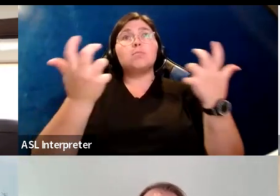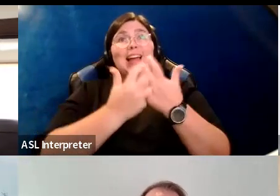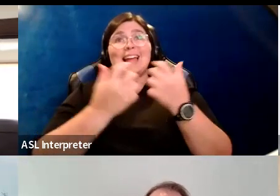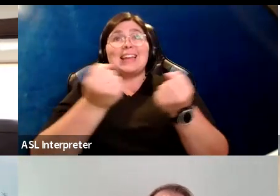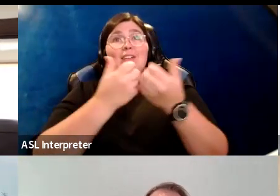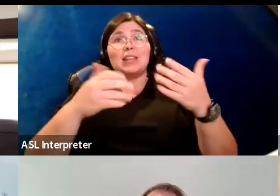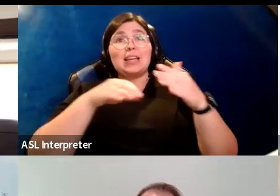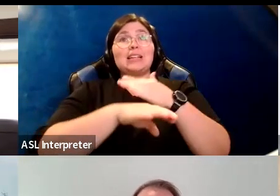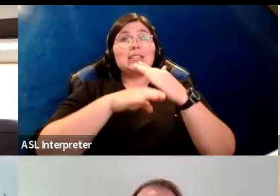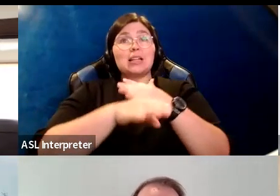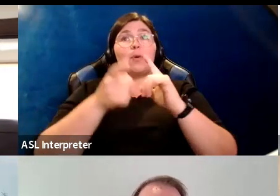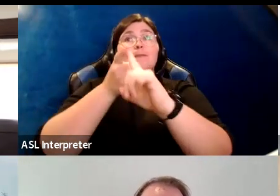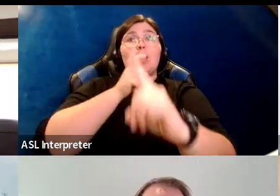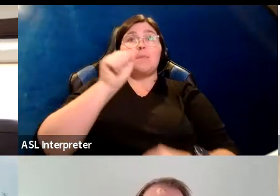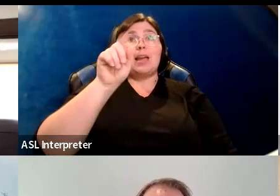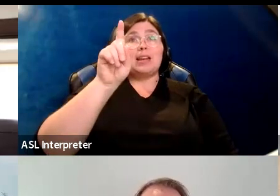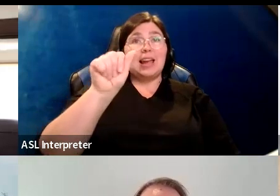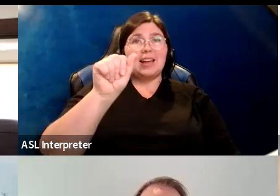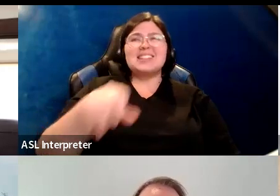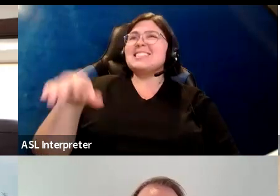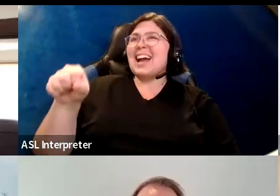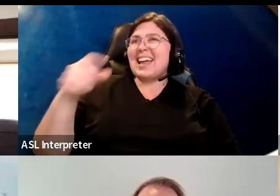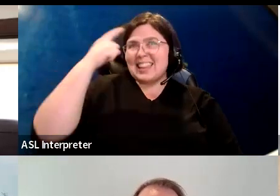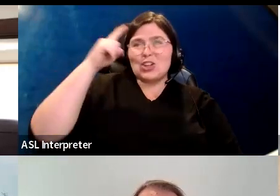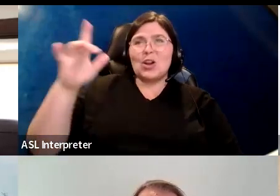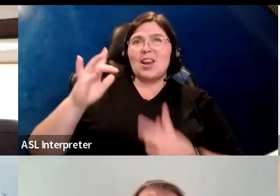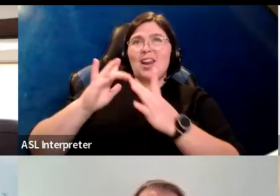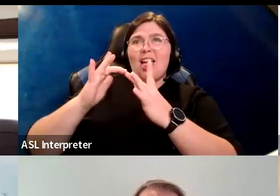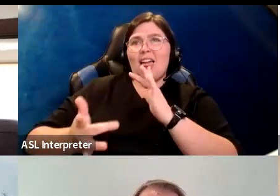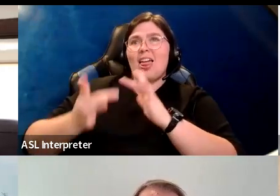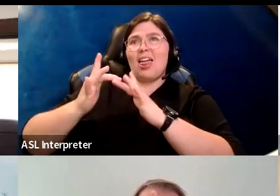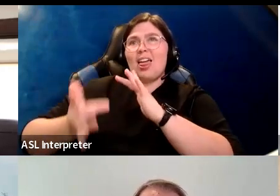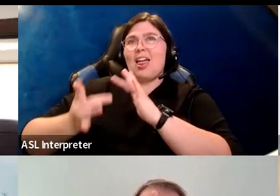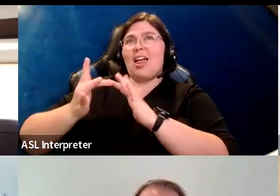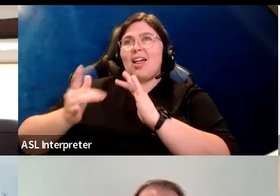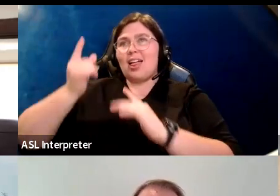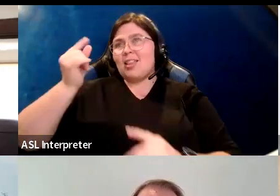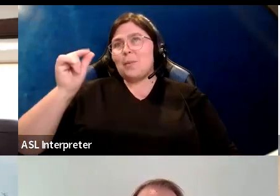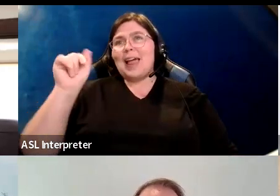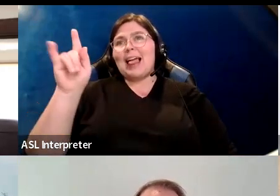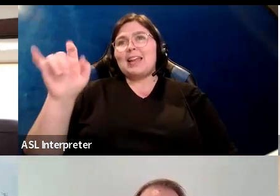Yeah, I think your internet connectivity might be going in and out a little bit, Allie.